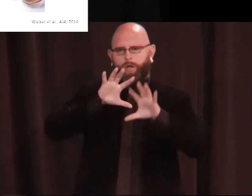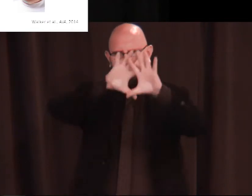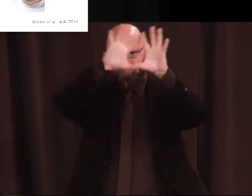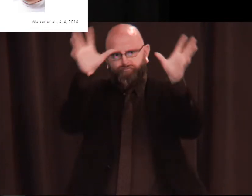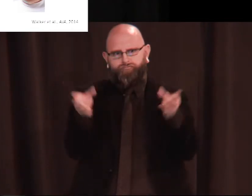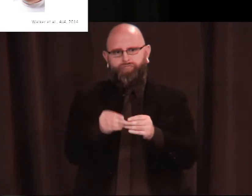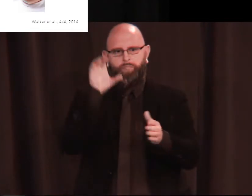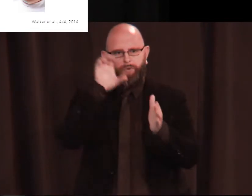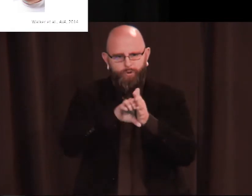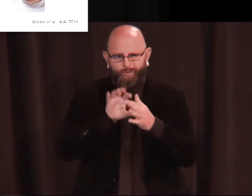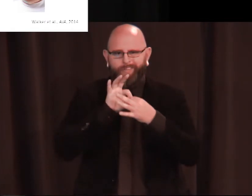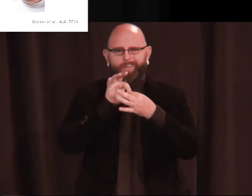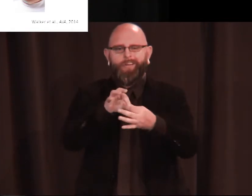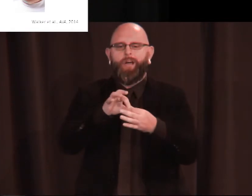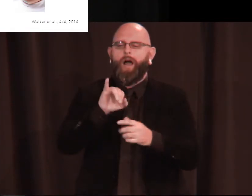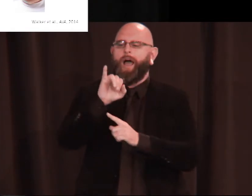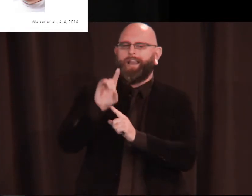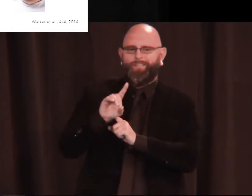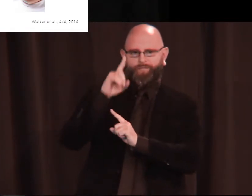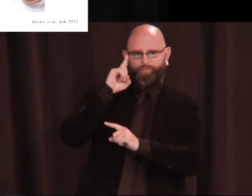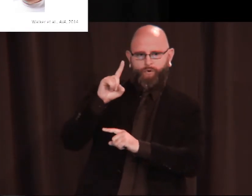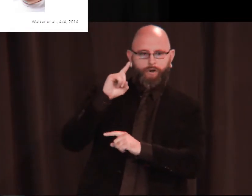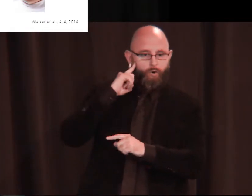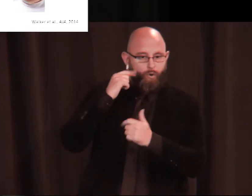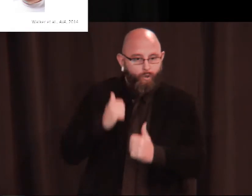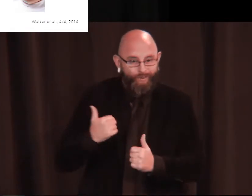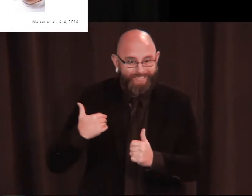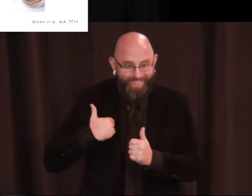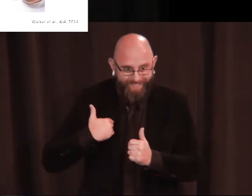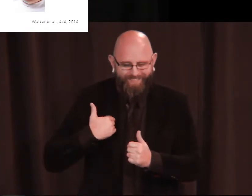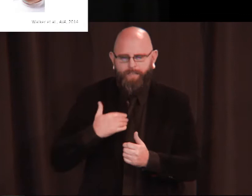And what we found with those kids were children with mild hearing loss,